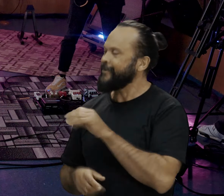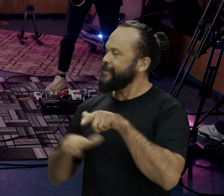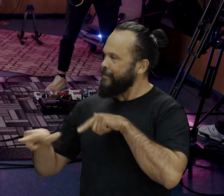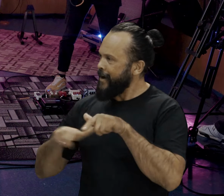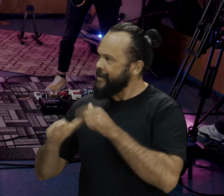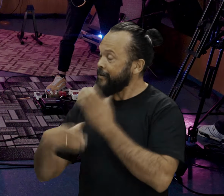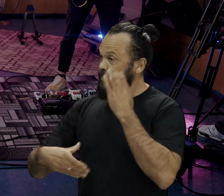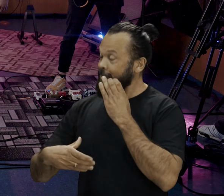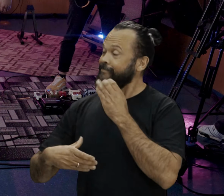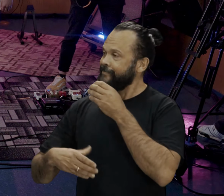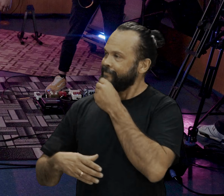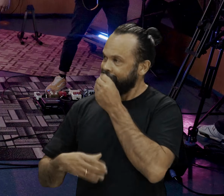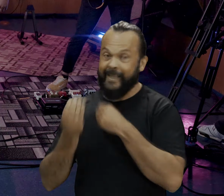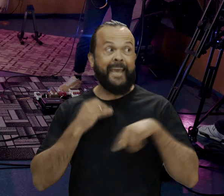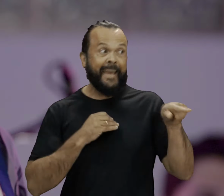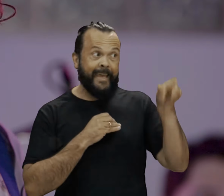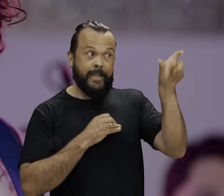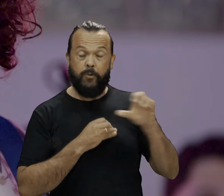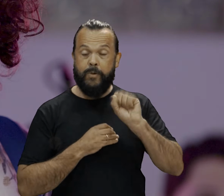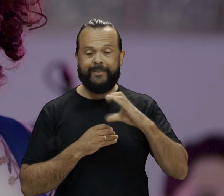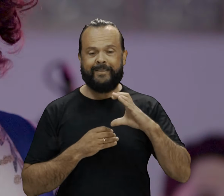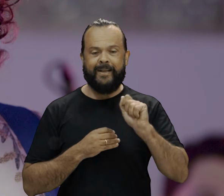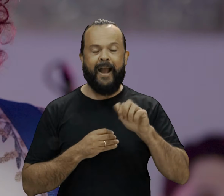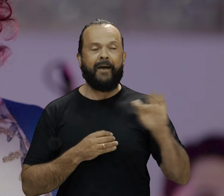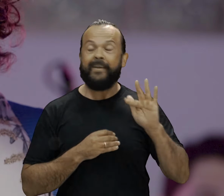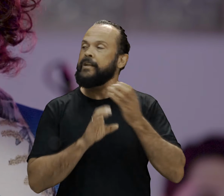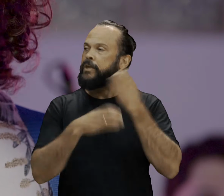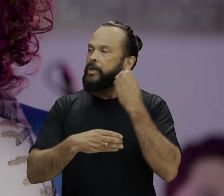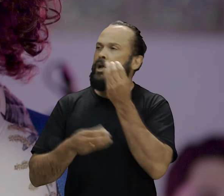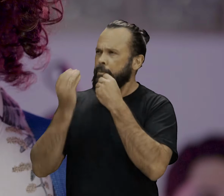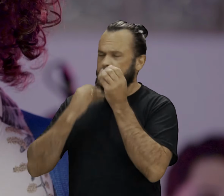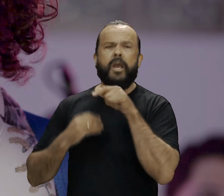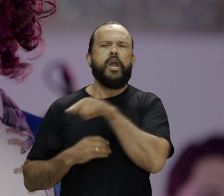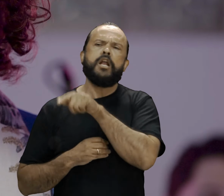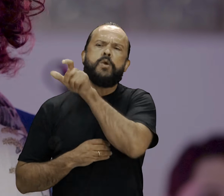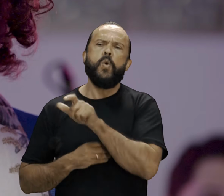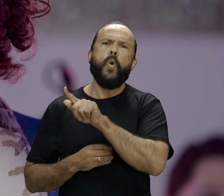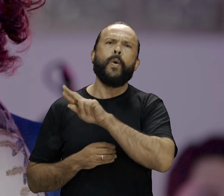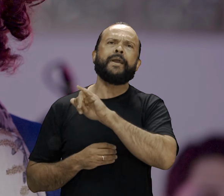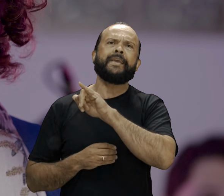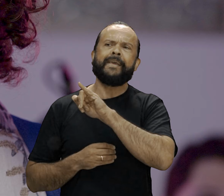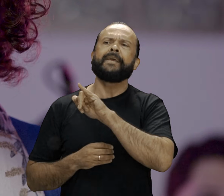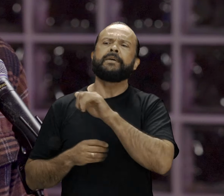Gui works more with the sales side. And I'm in an area more focused on design, I work with Service Design today.